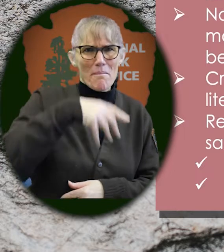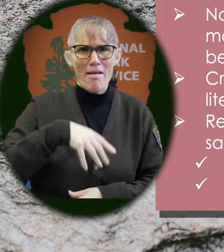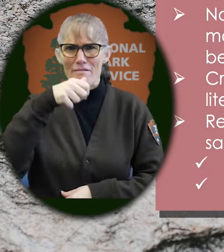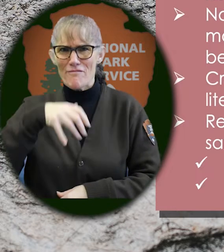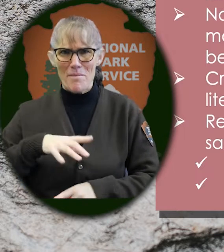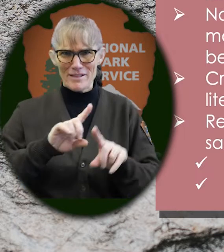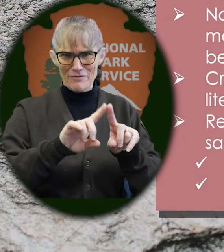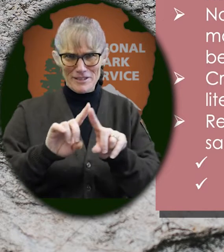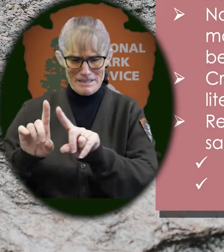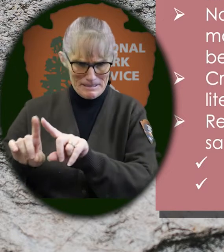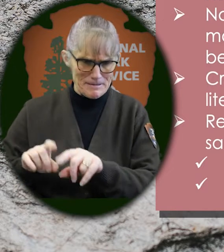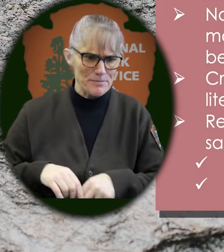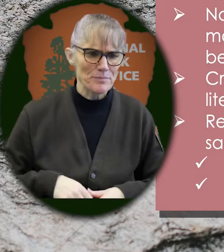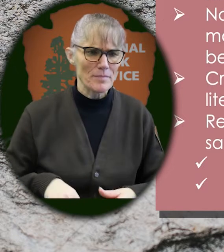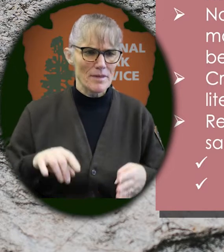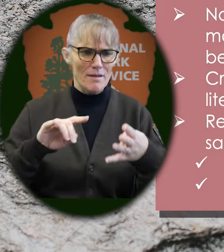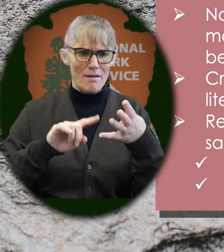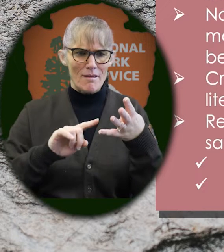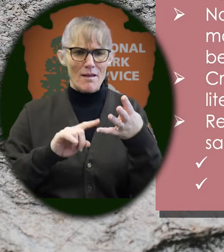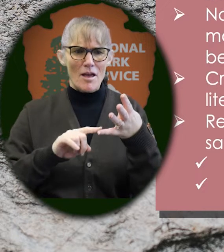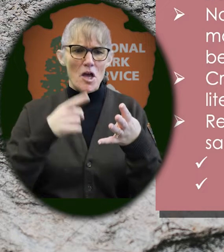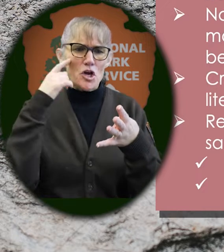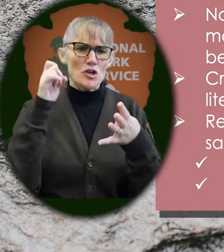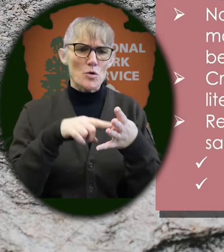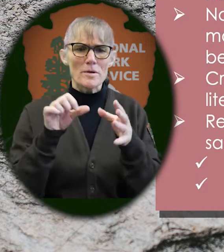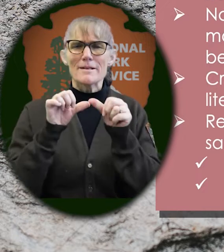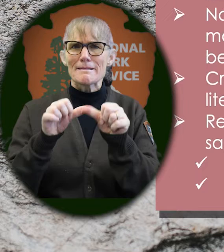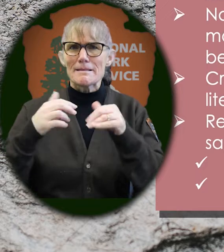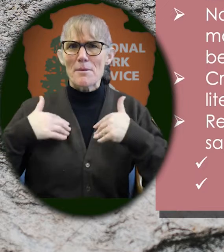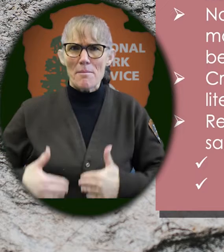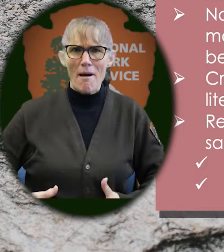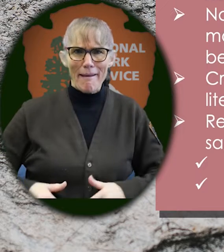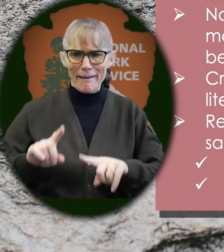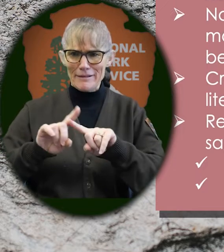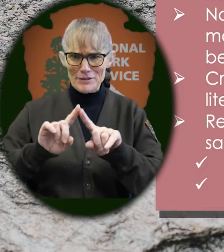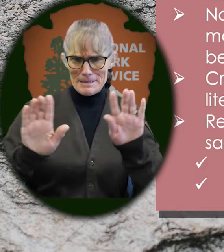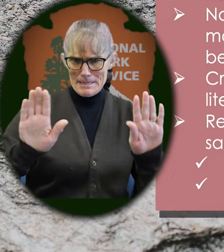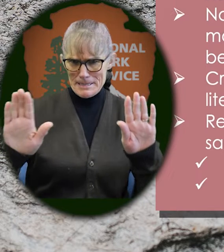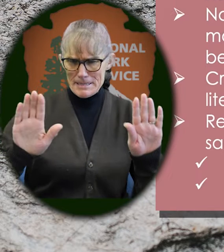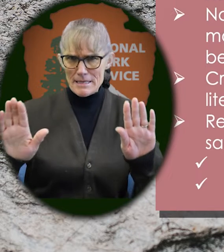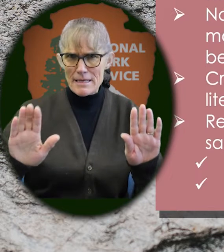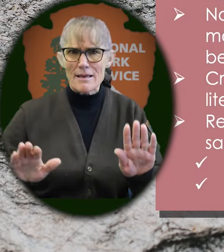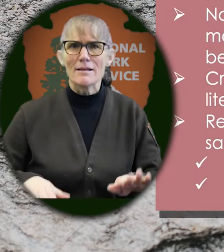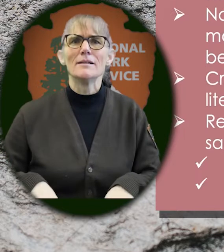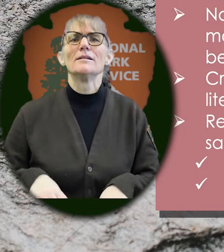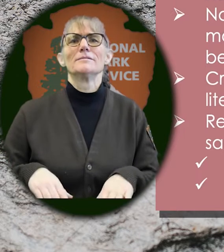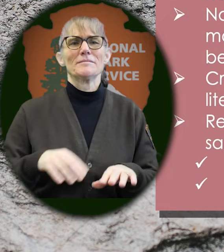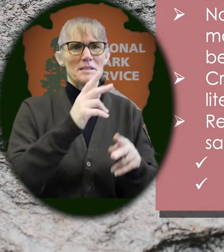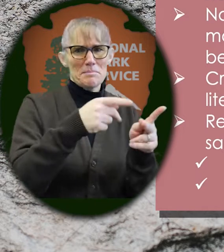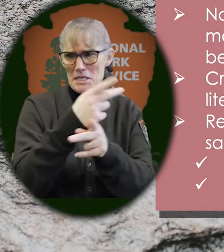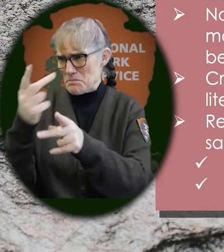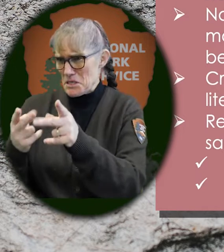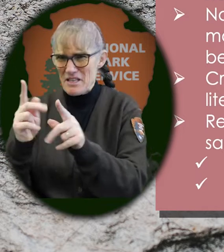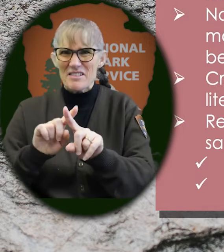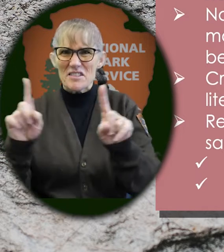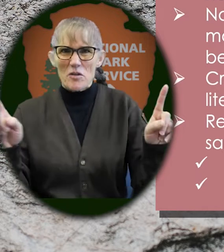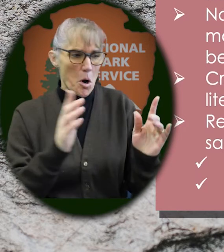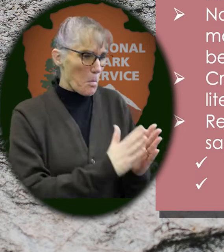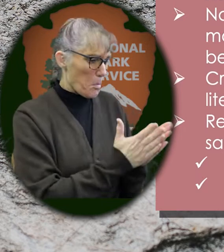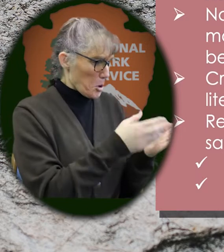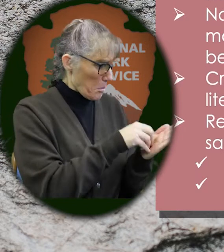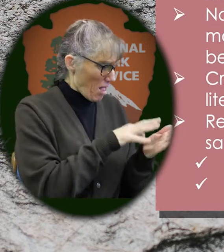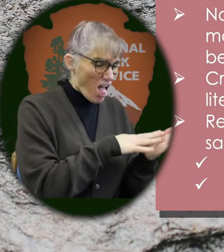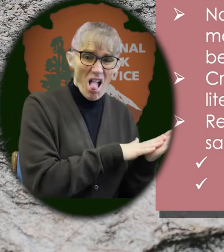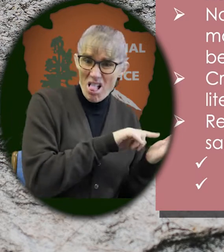We're also noting any consistent morphological differences that we see between species or that's been referenced in the literature for us to look out for.